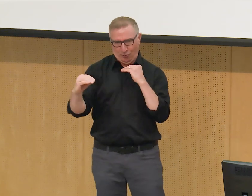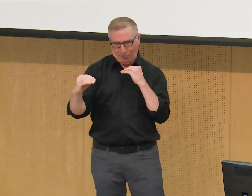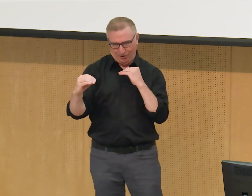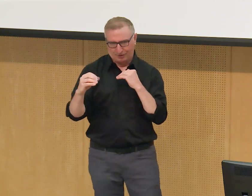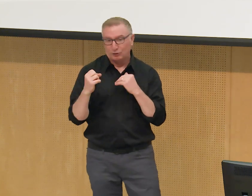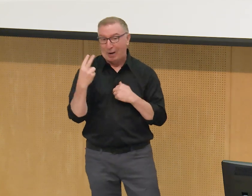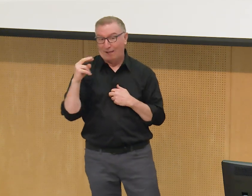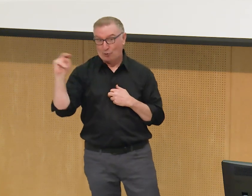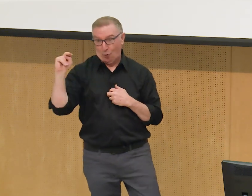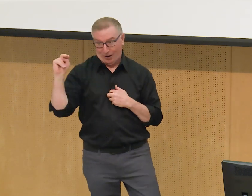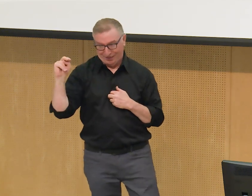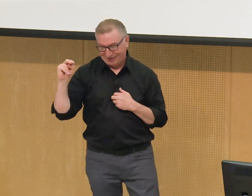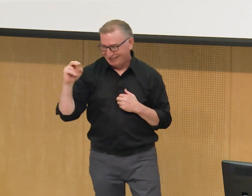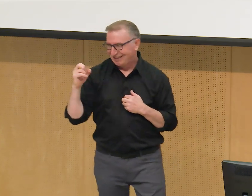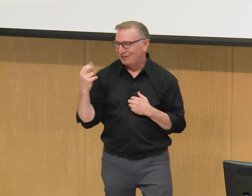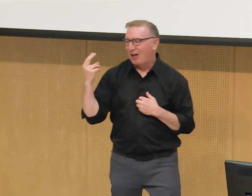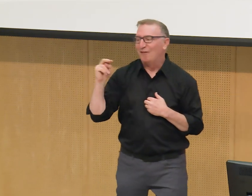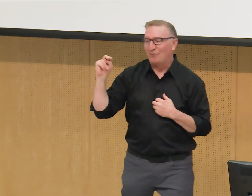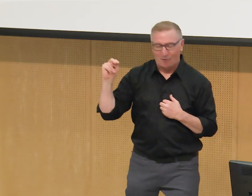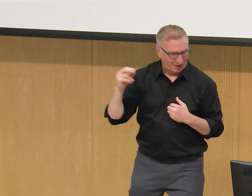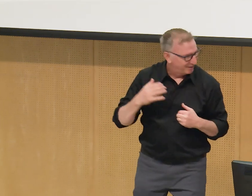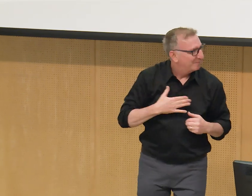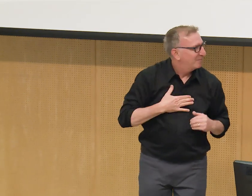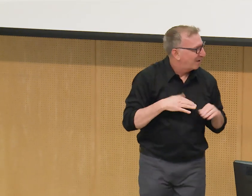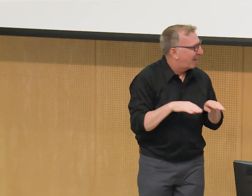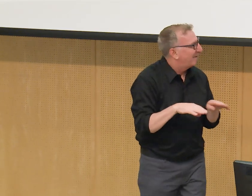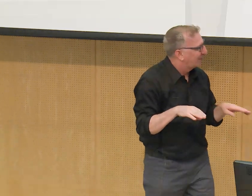On the 12th floor. 12 North, I remember.